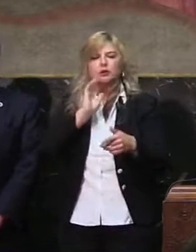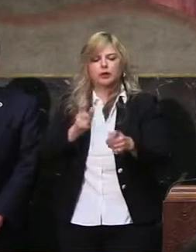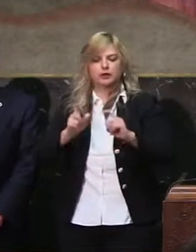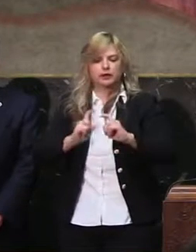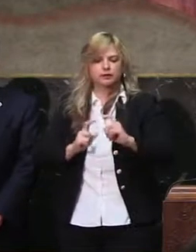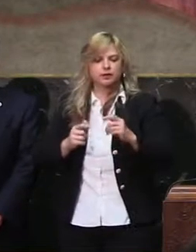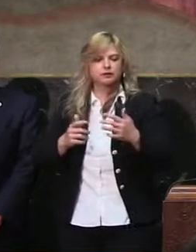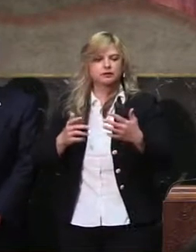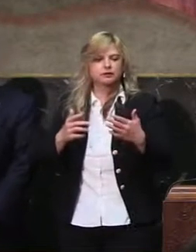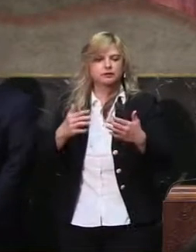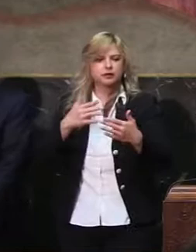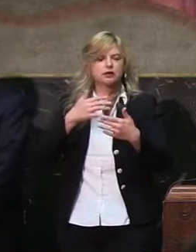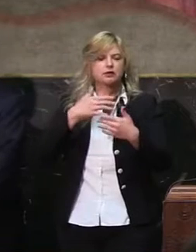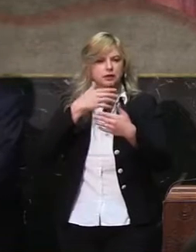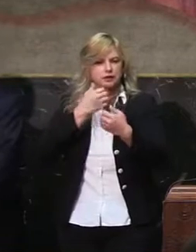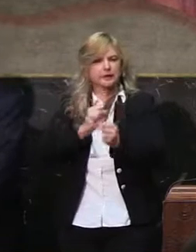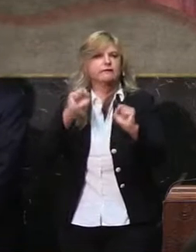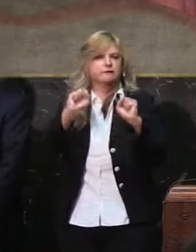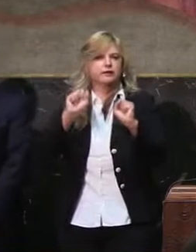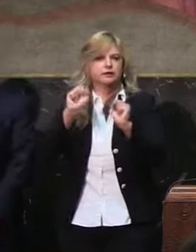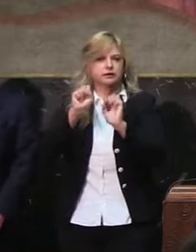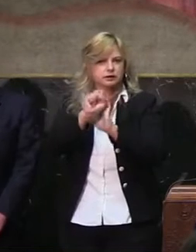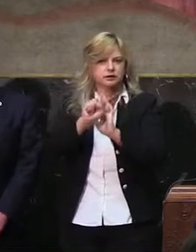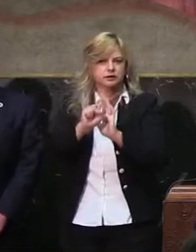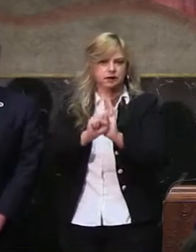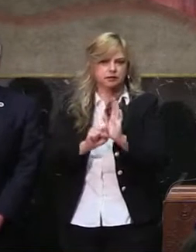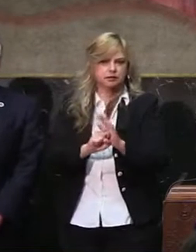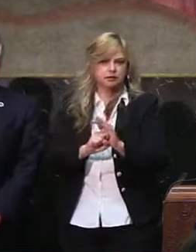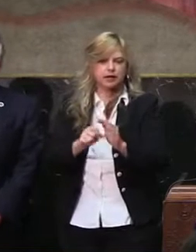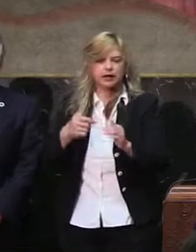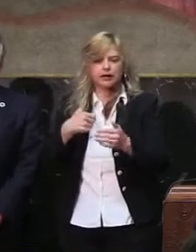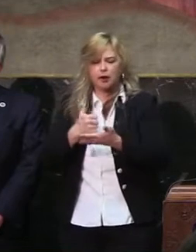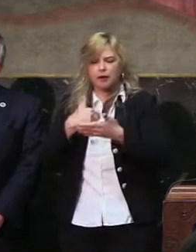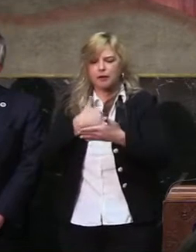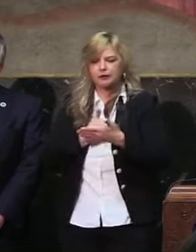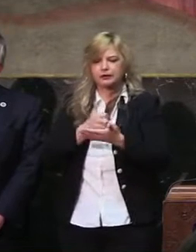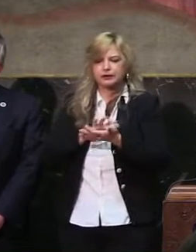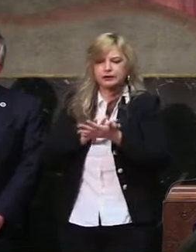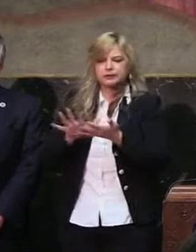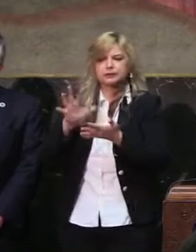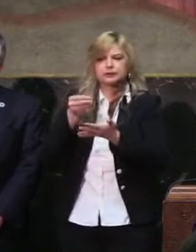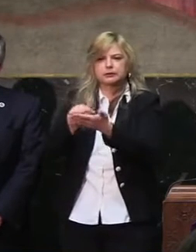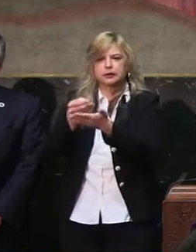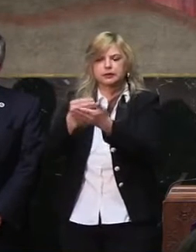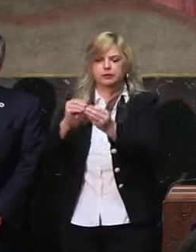public safety dollars more appropriately and reduces the expenditure on things